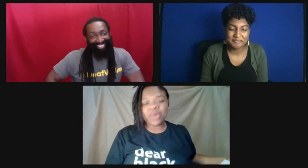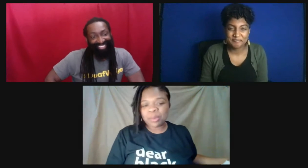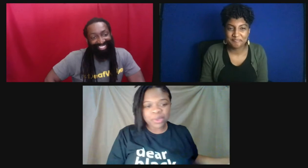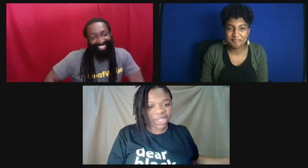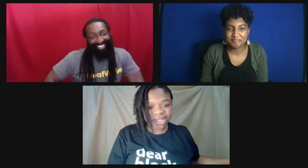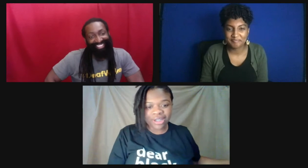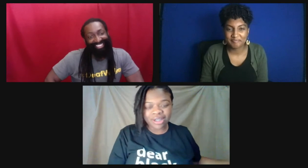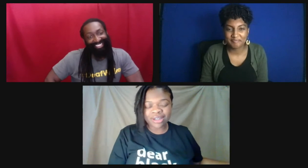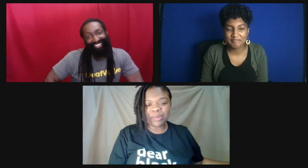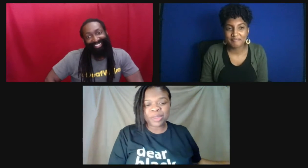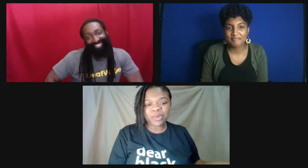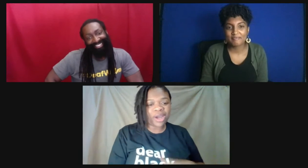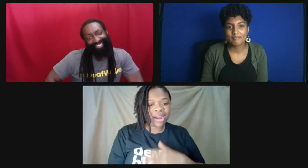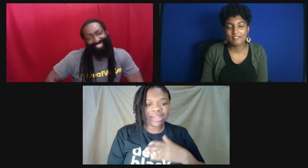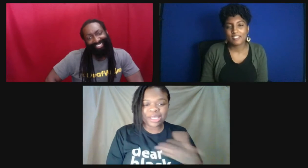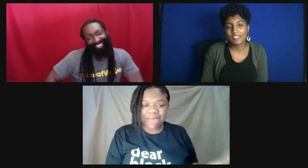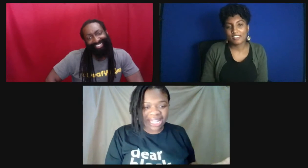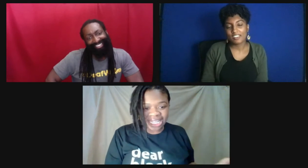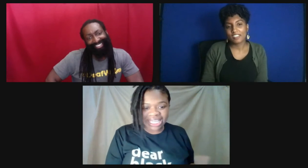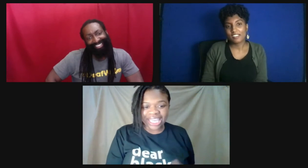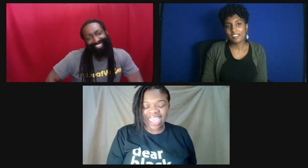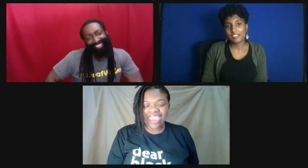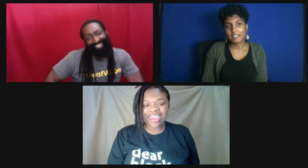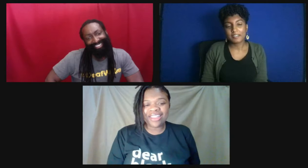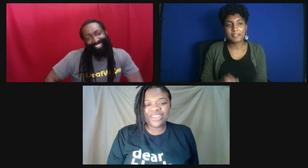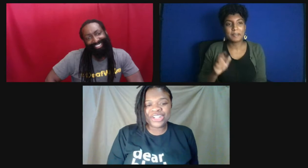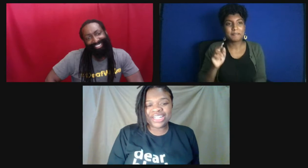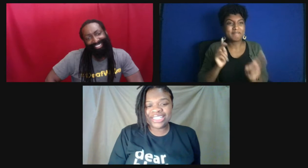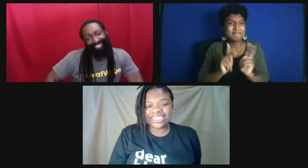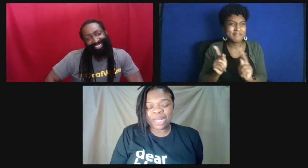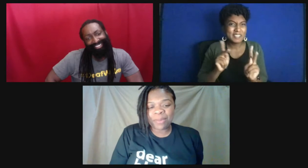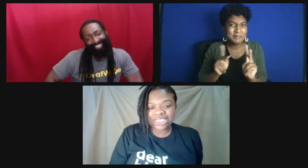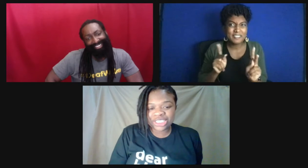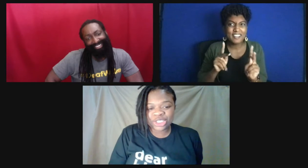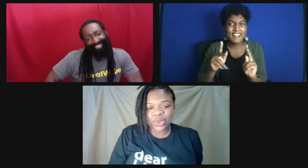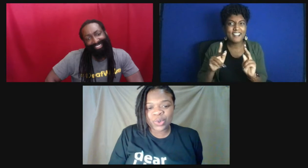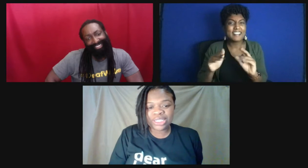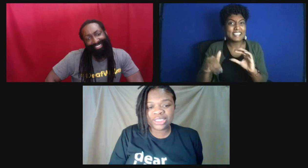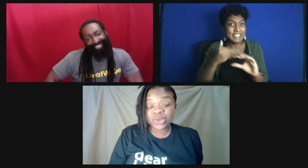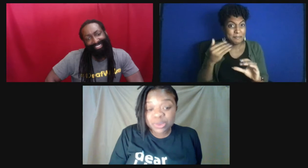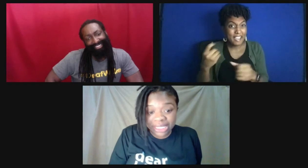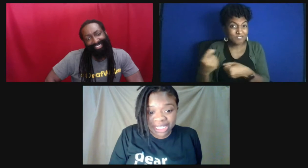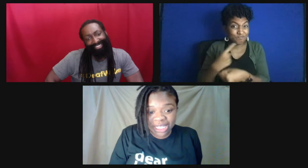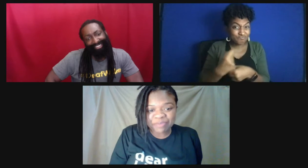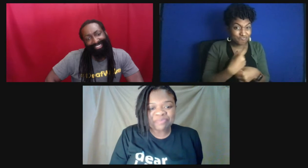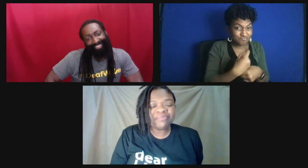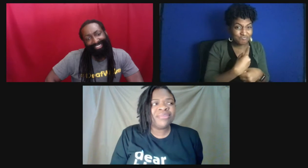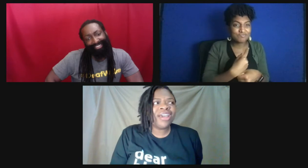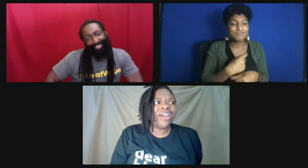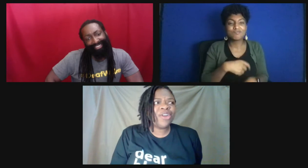Even with the book people are emailing and they're sending messages on social media